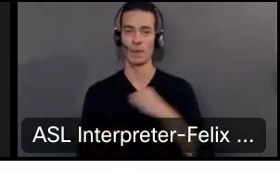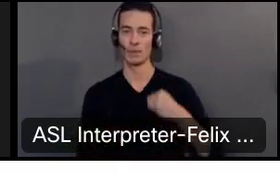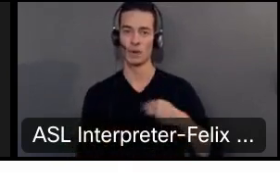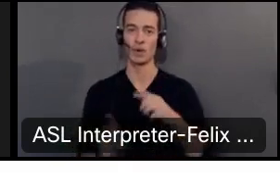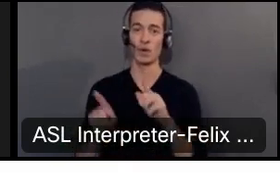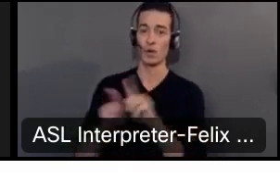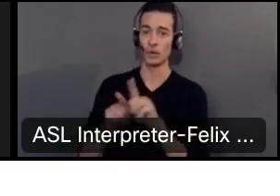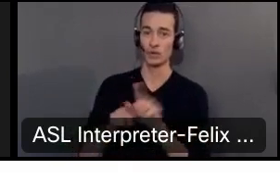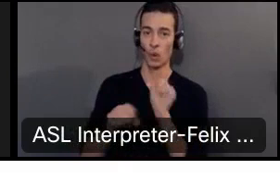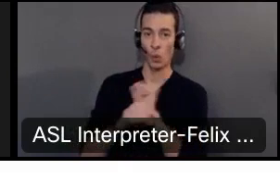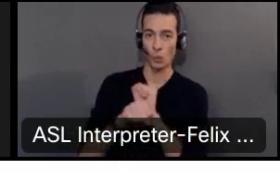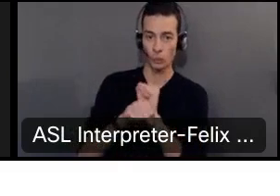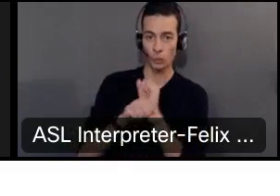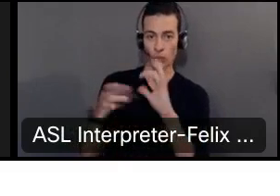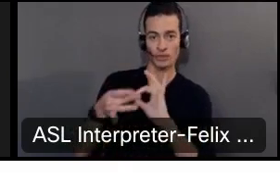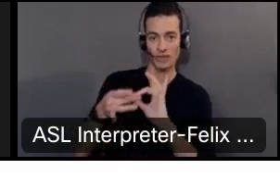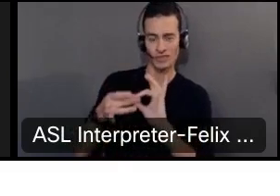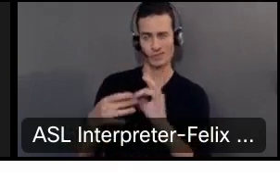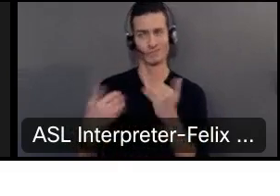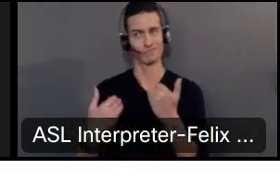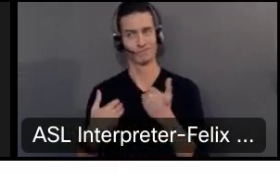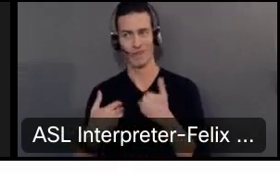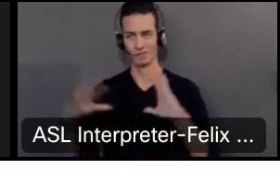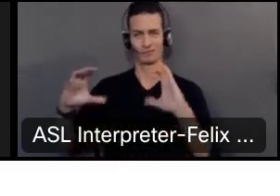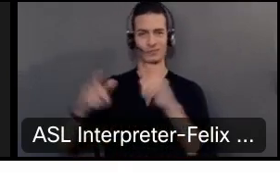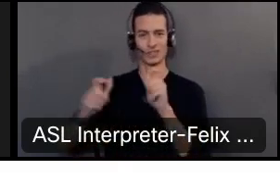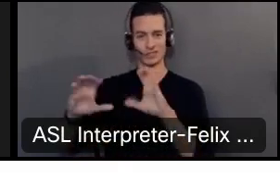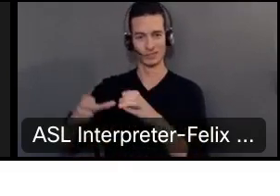So, we, we have a nice little support here, so.